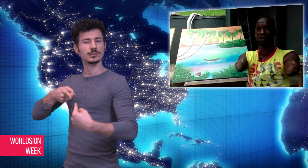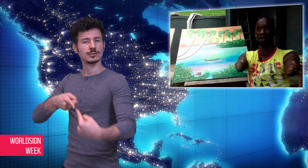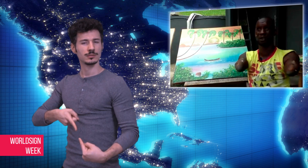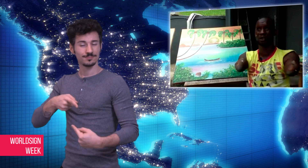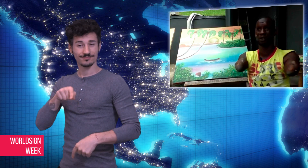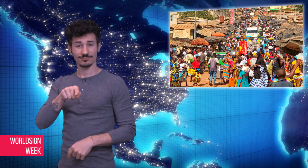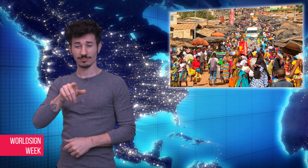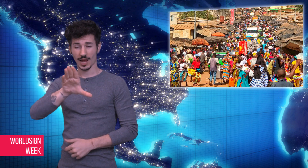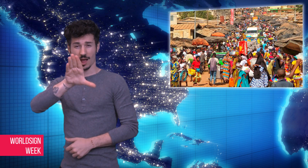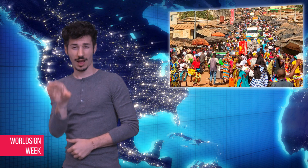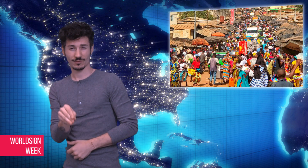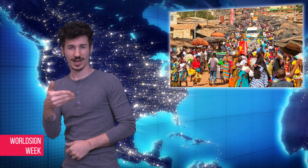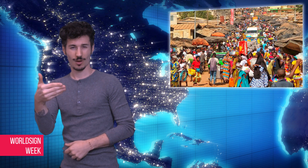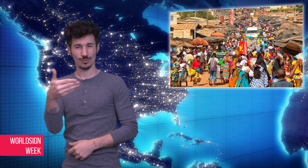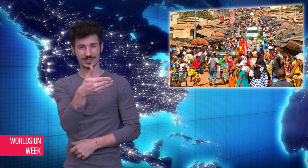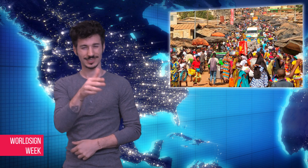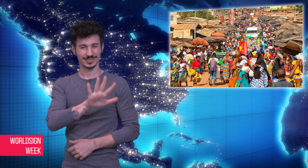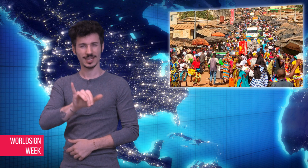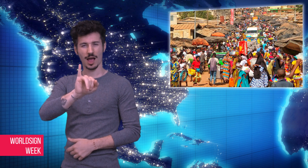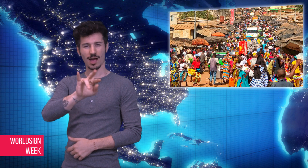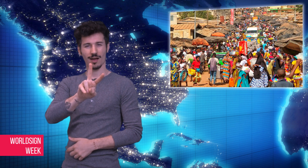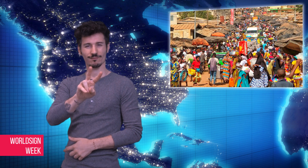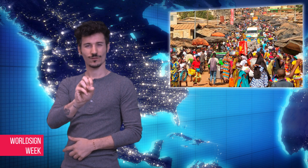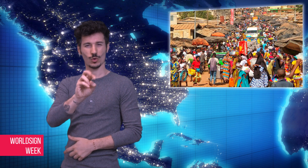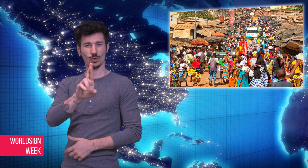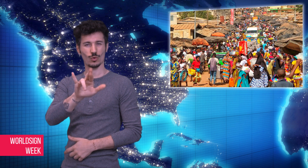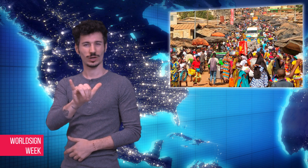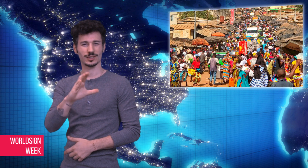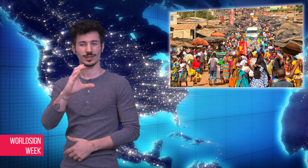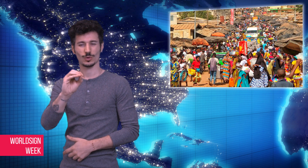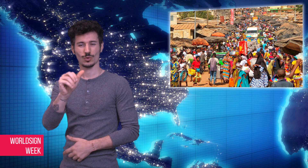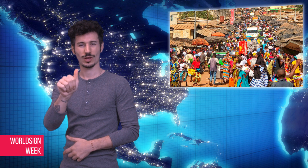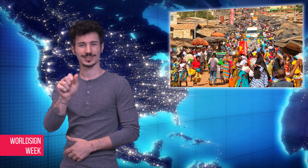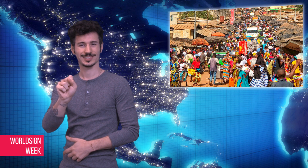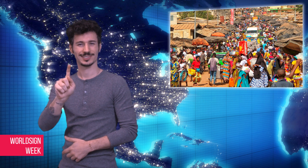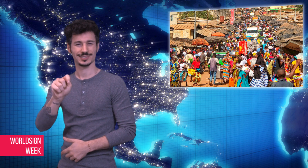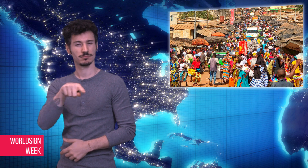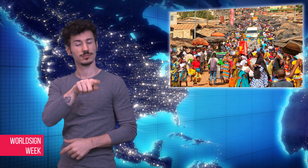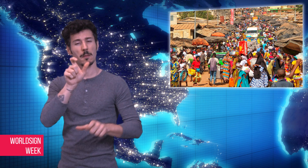In Ivory Coast, western Africa, persons with